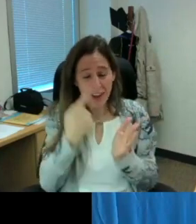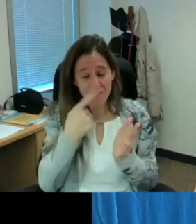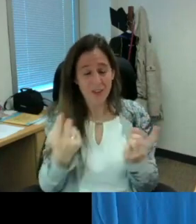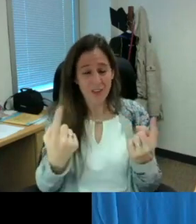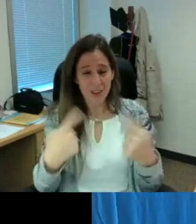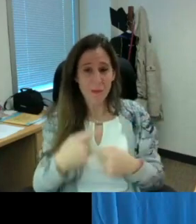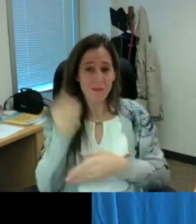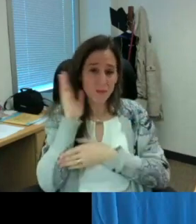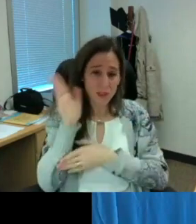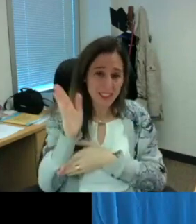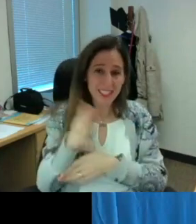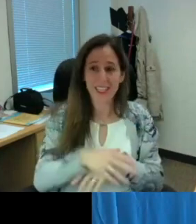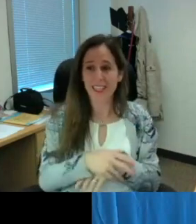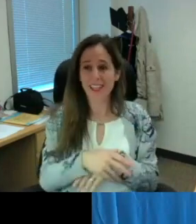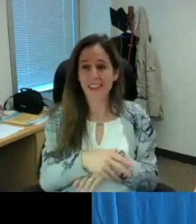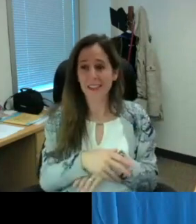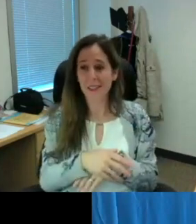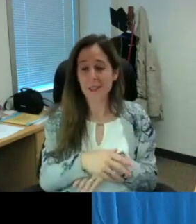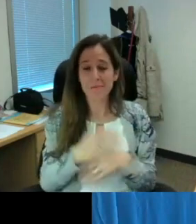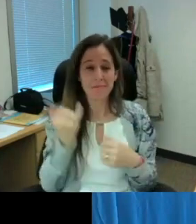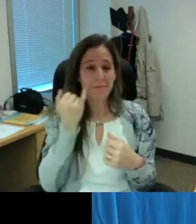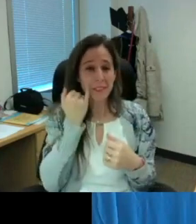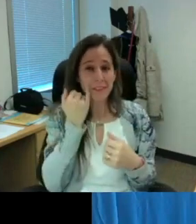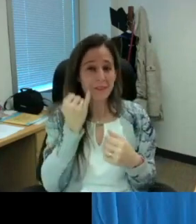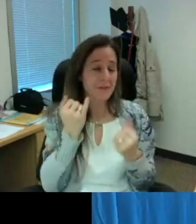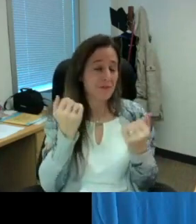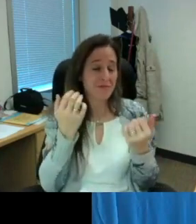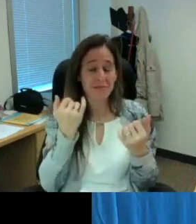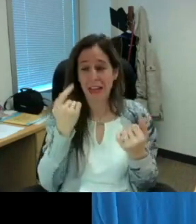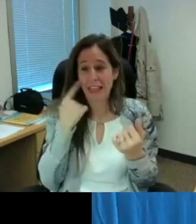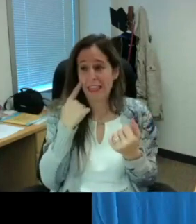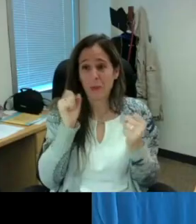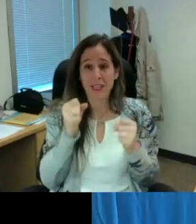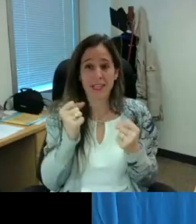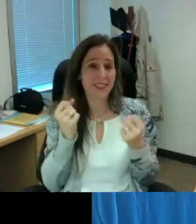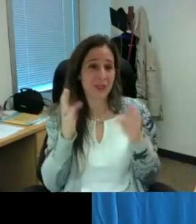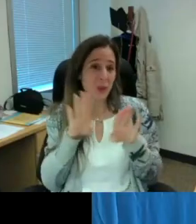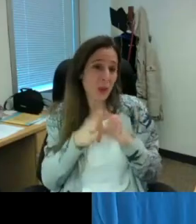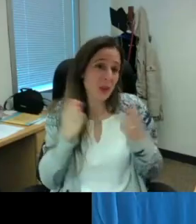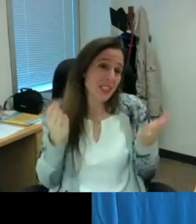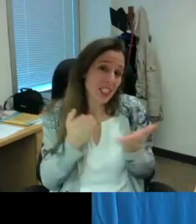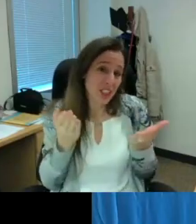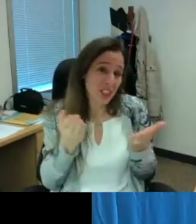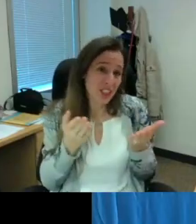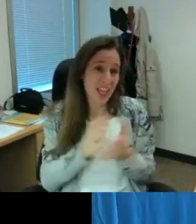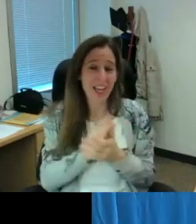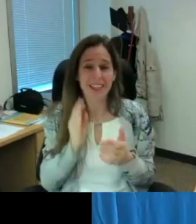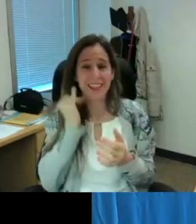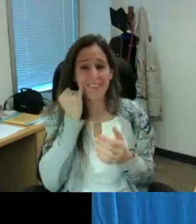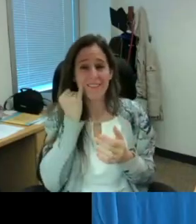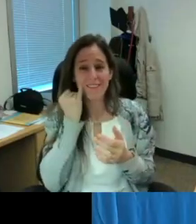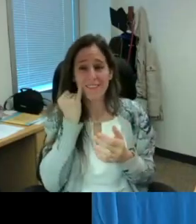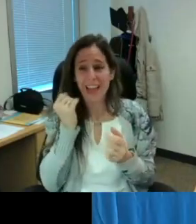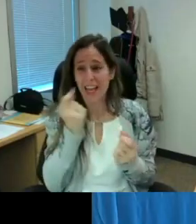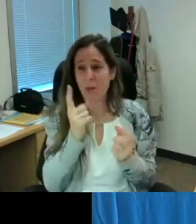of your lab and thank you again for giving this presentation here at Gallaudet i think we can close